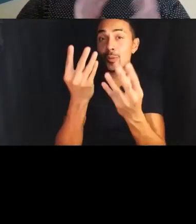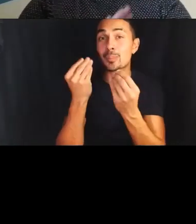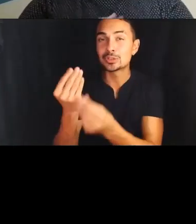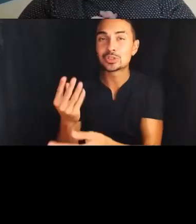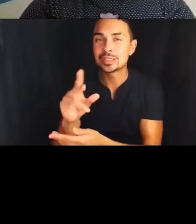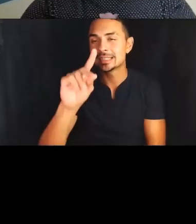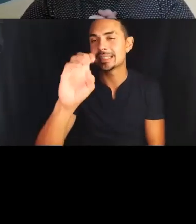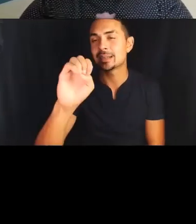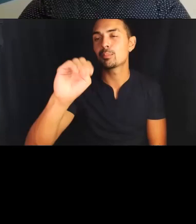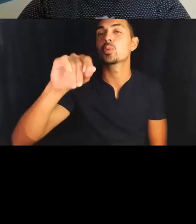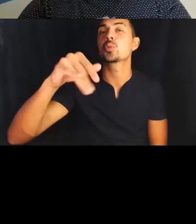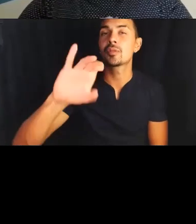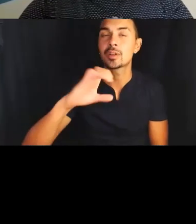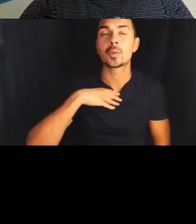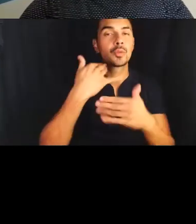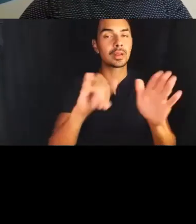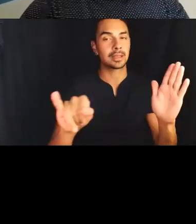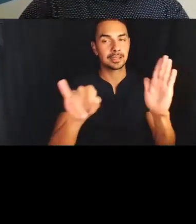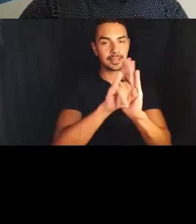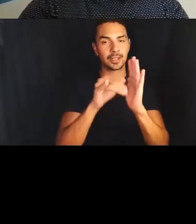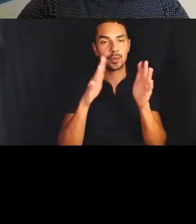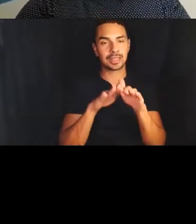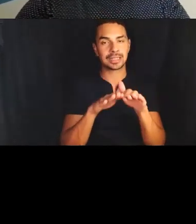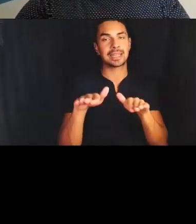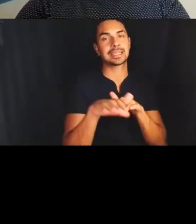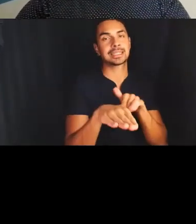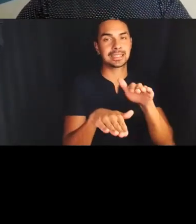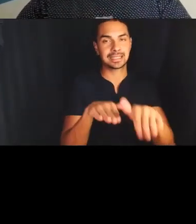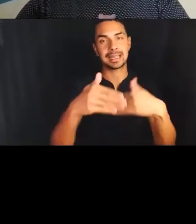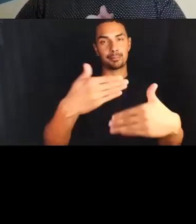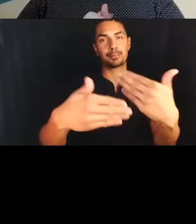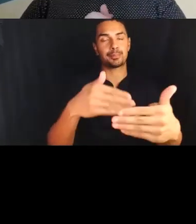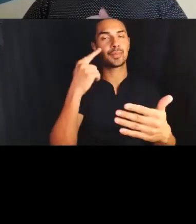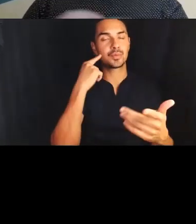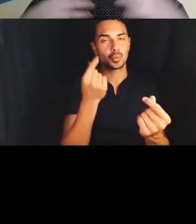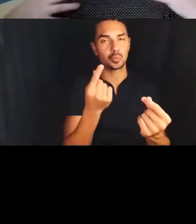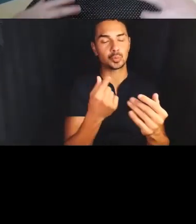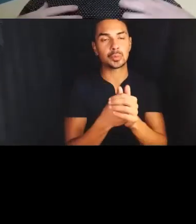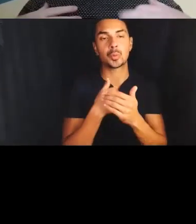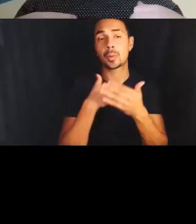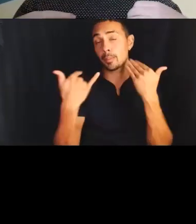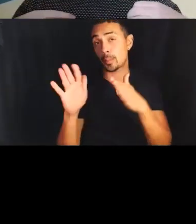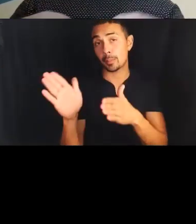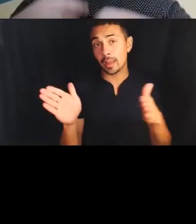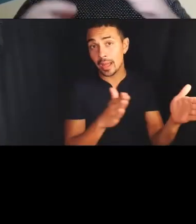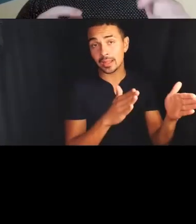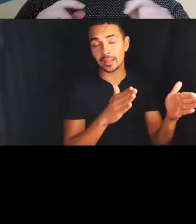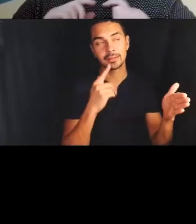We've identified a couple next steps already. We're planning to do some work